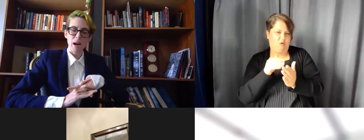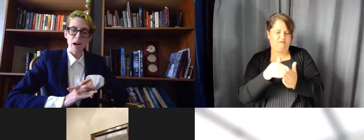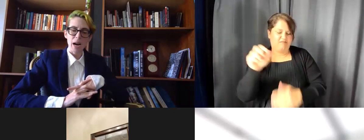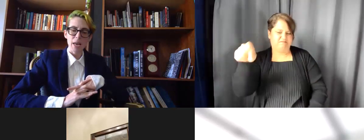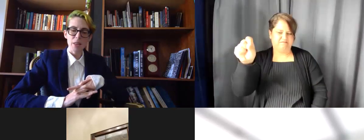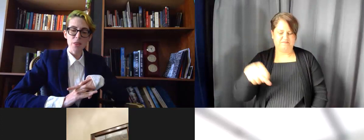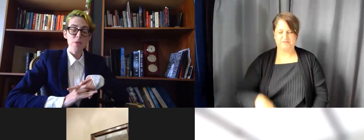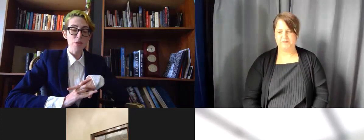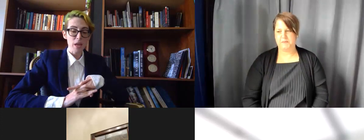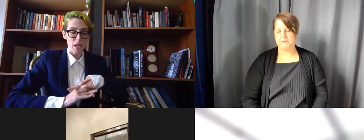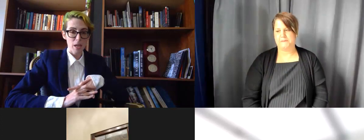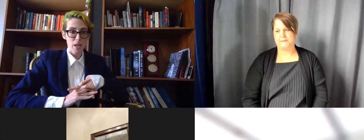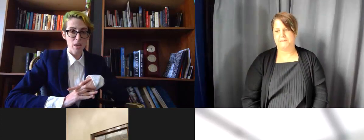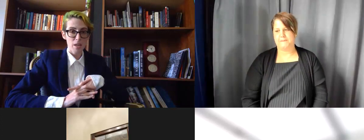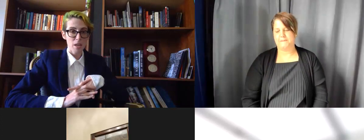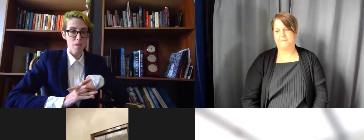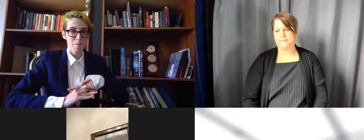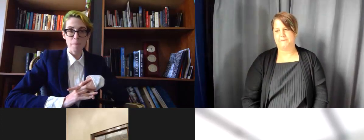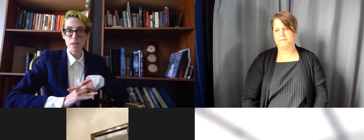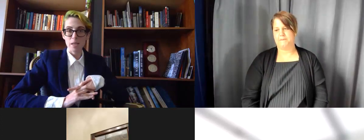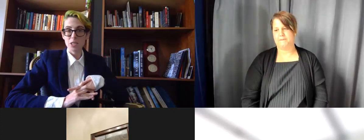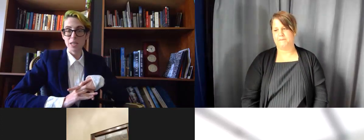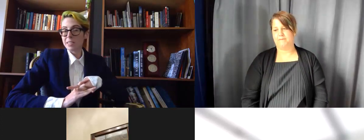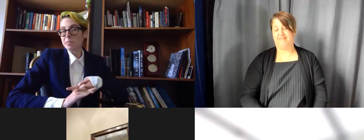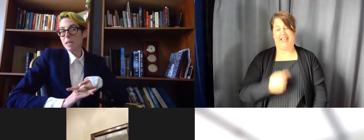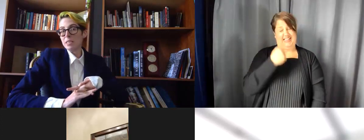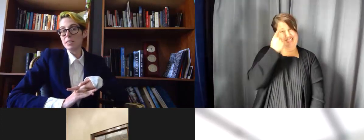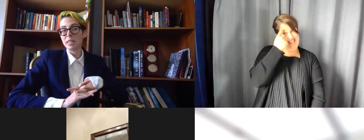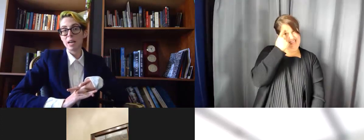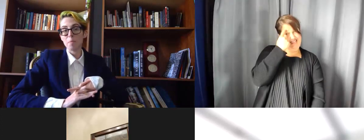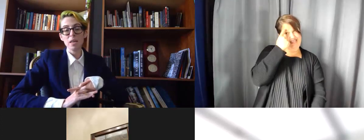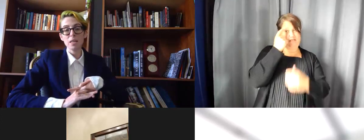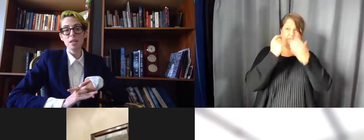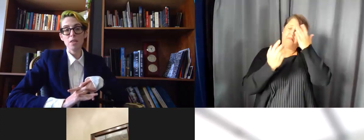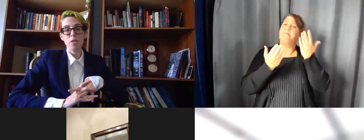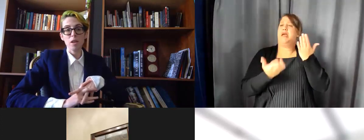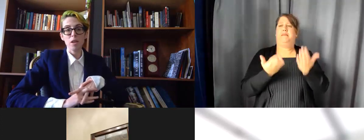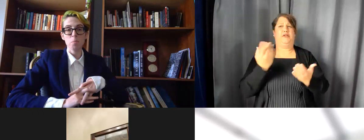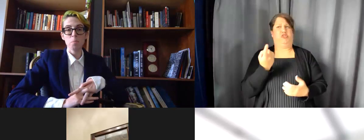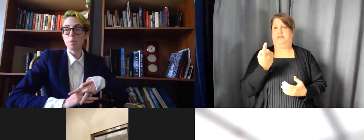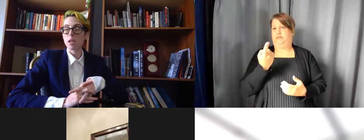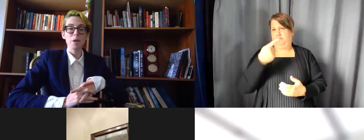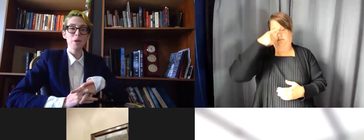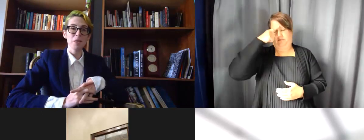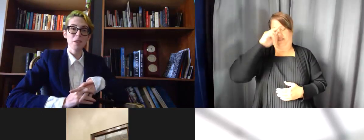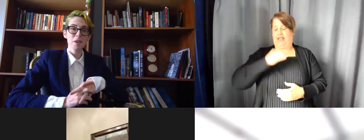Farrah Garland: I Farrah Garland: I think, and maybe it's just the spaces that i'm in and the people I run with.